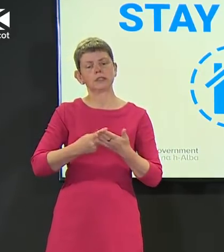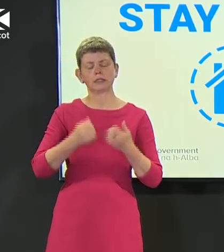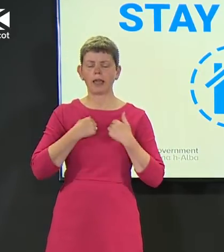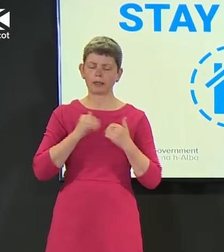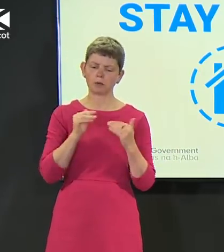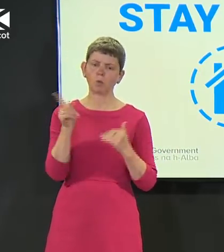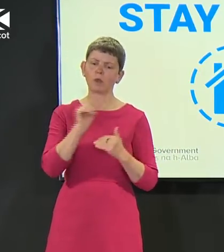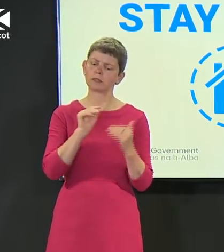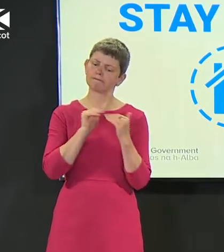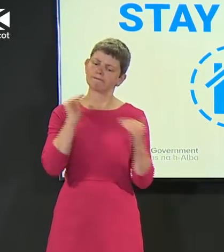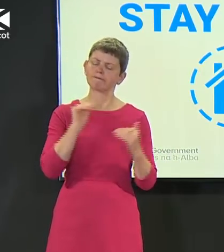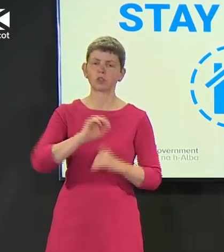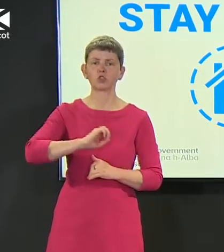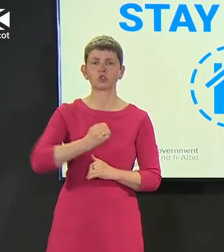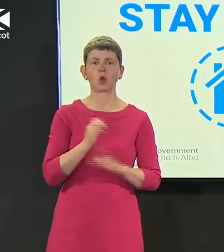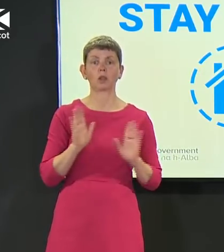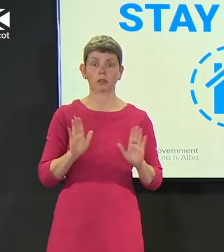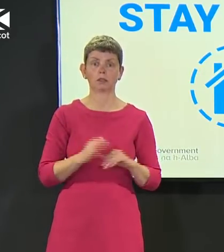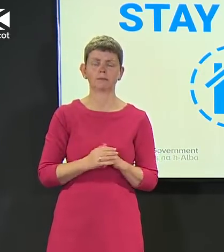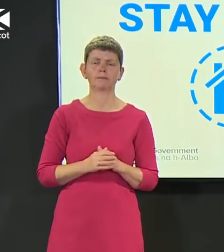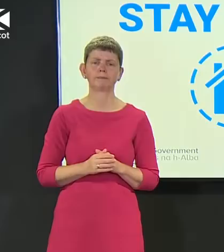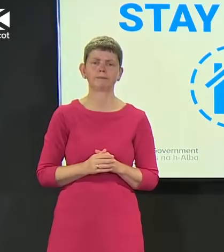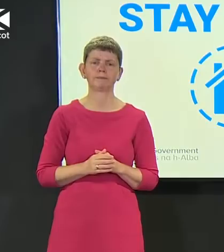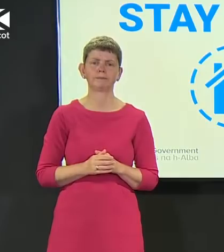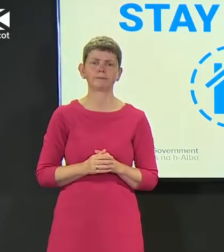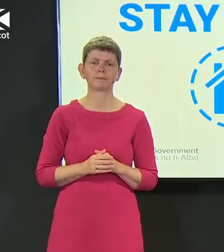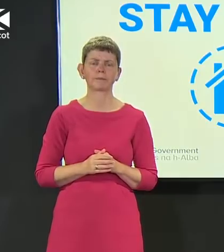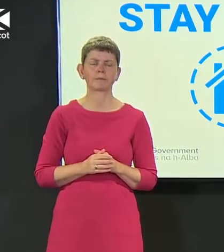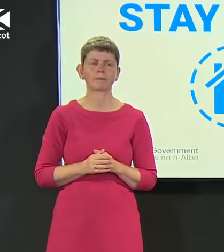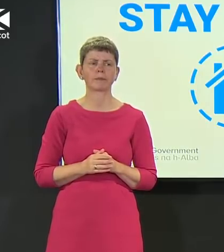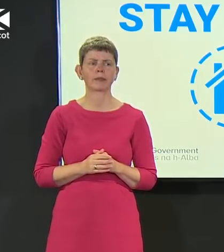on the first part of your question obviously we talking to national parks and such like